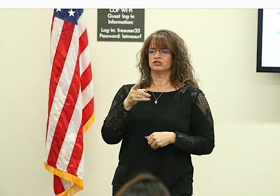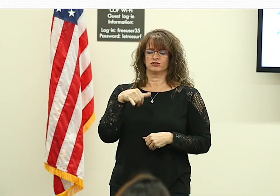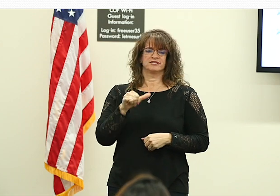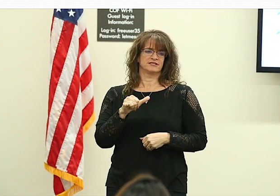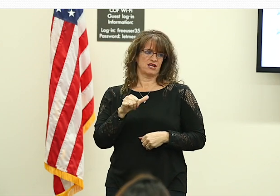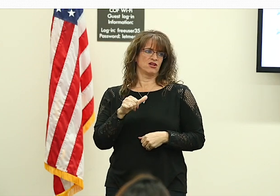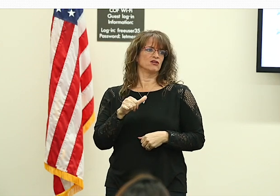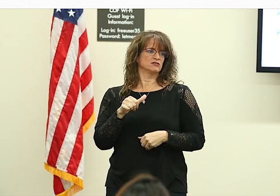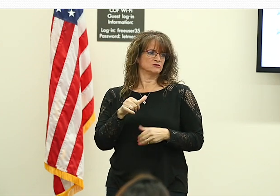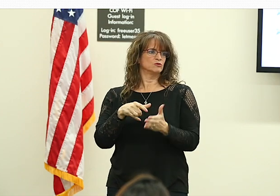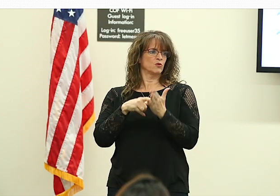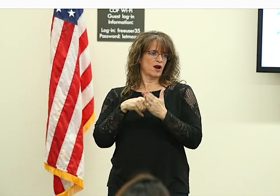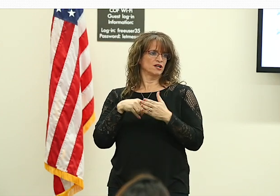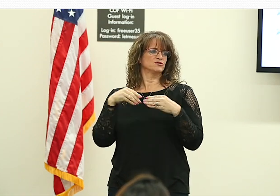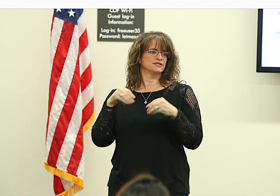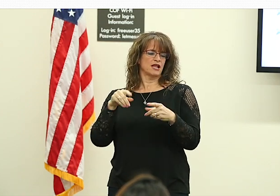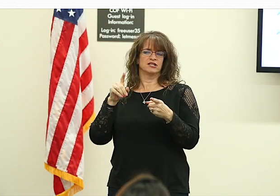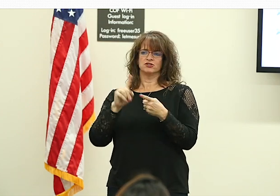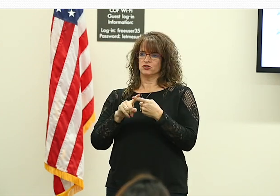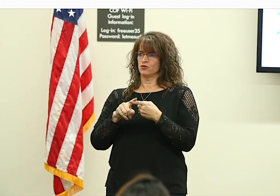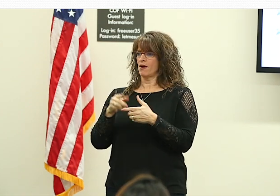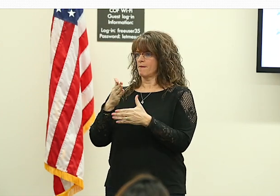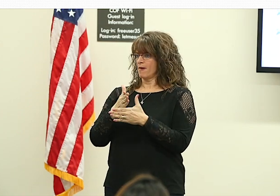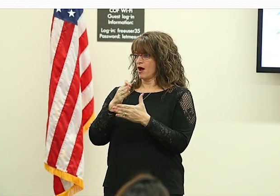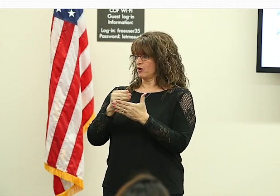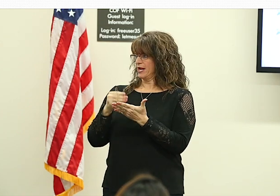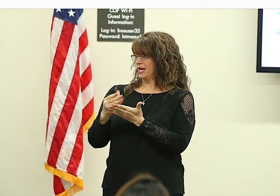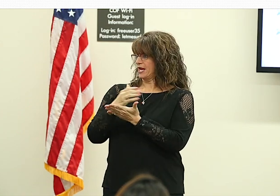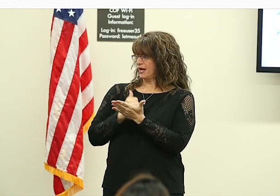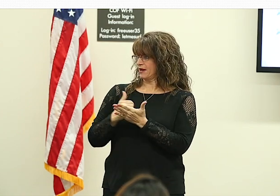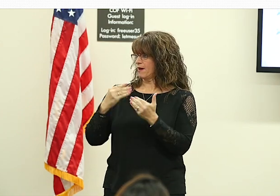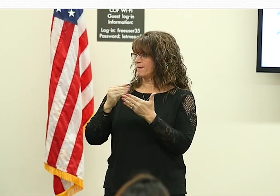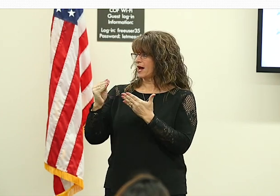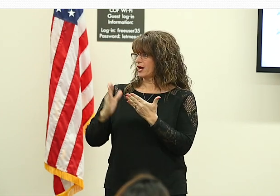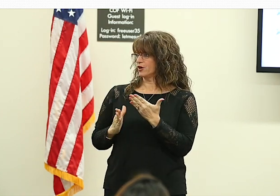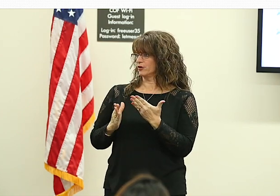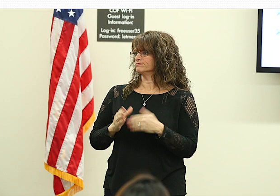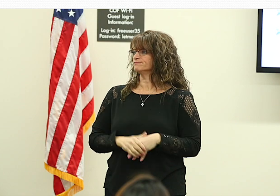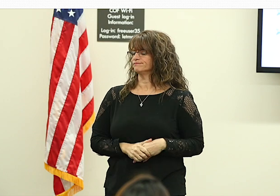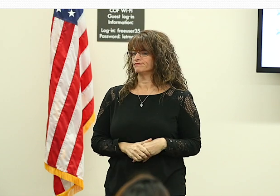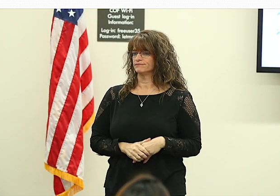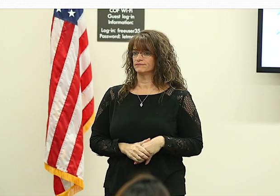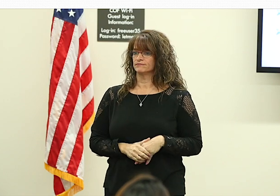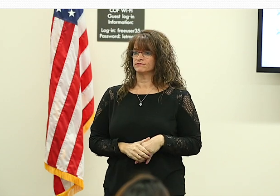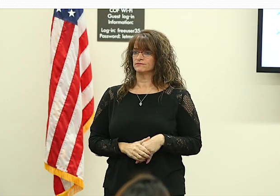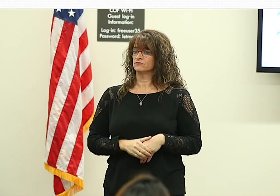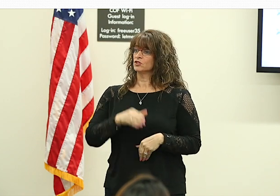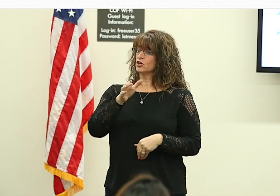You still cannot sell it at market, but we would work with you on that. Your spouse can inherit the home.